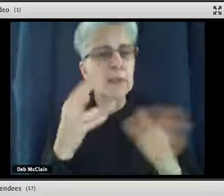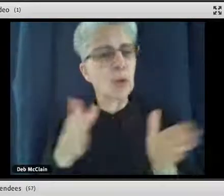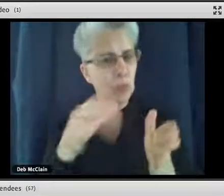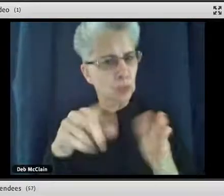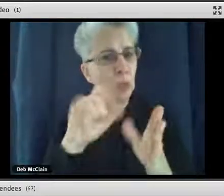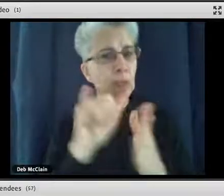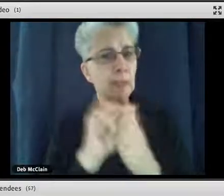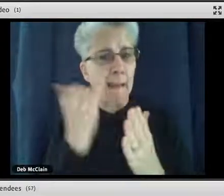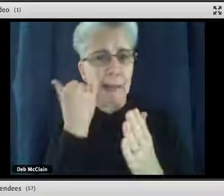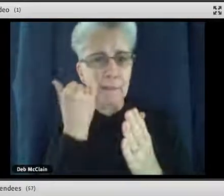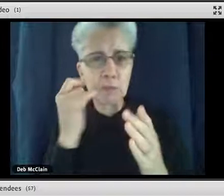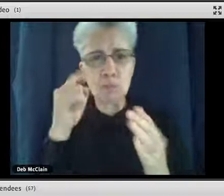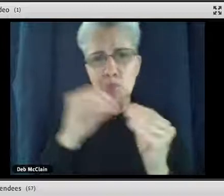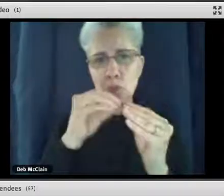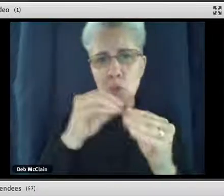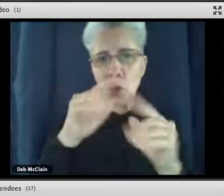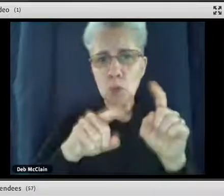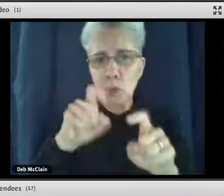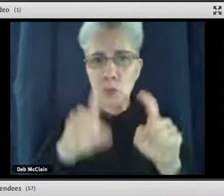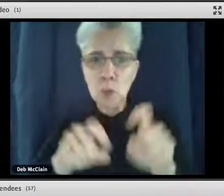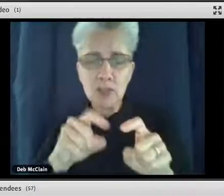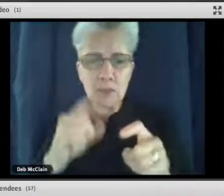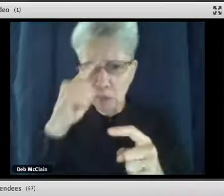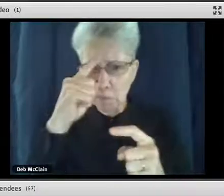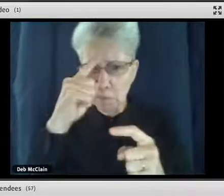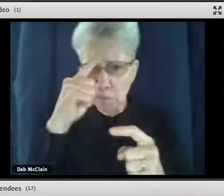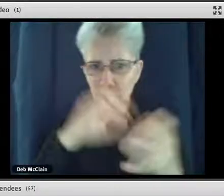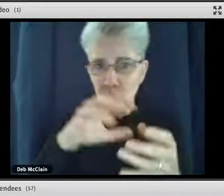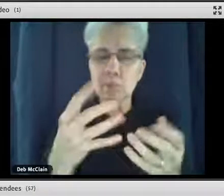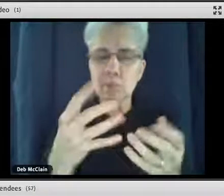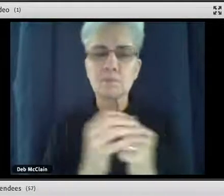if there's anything you are still confused about or if you have a question.